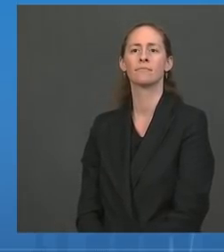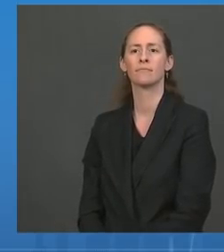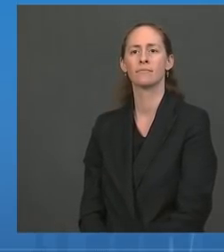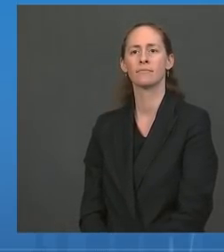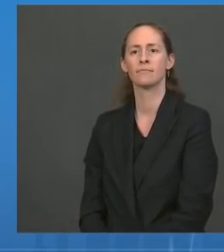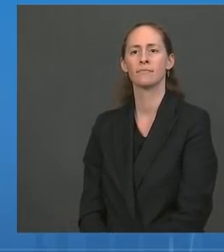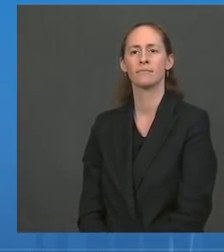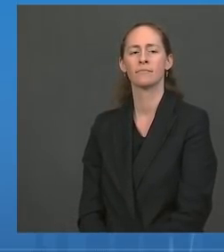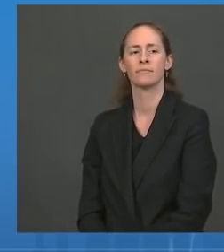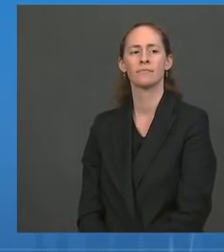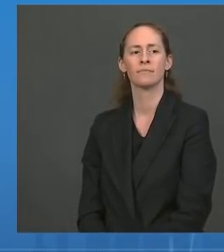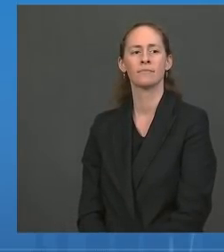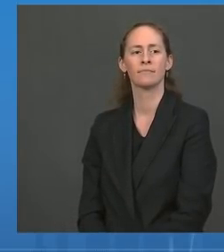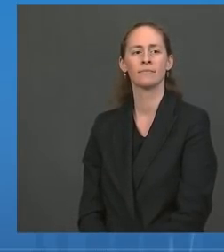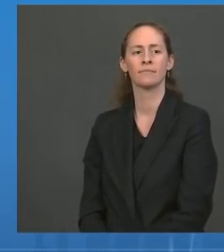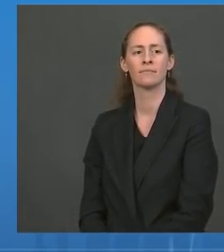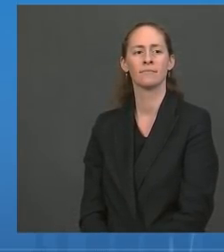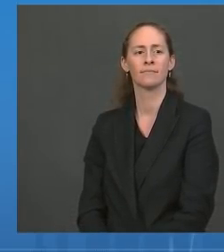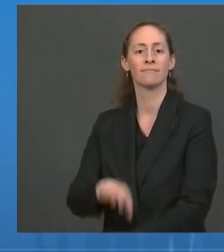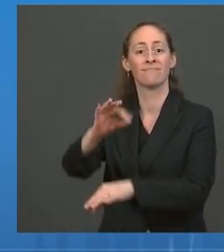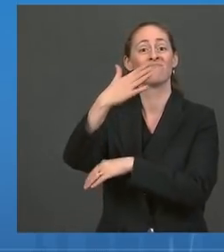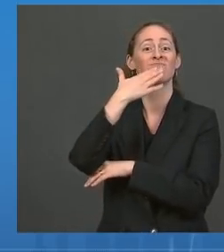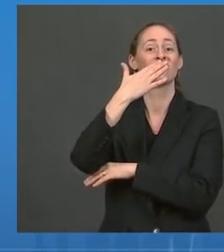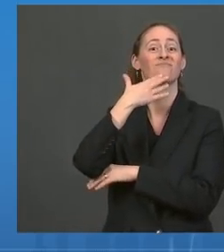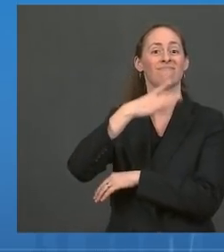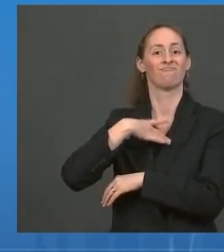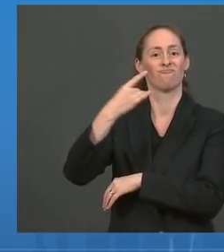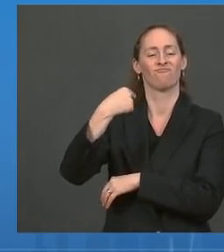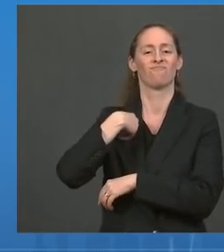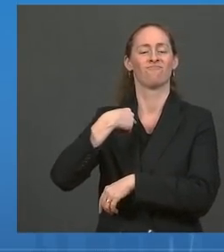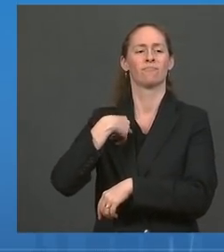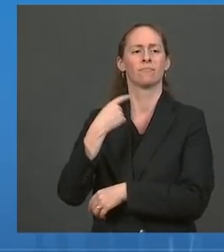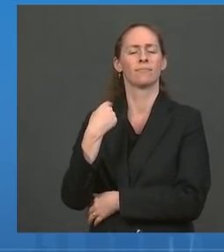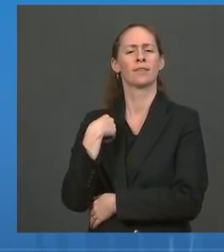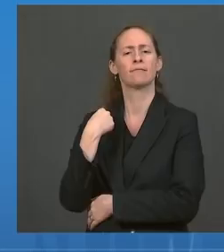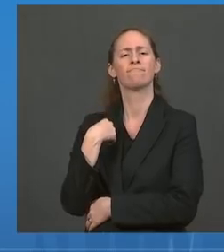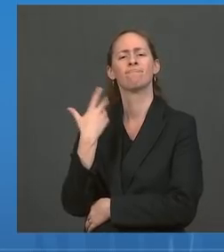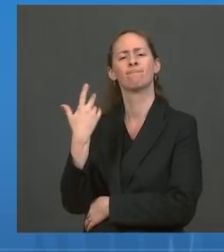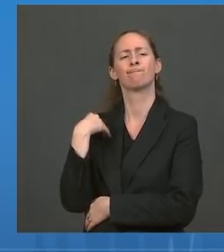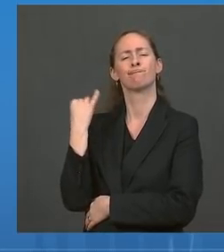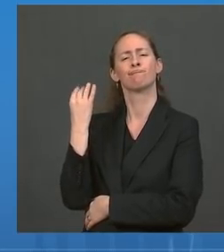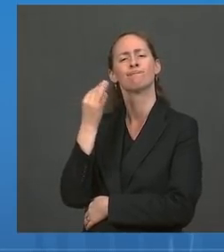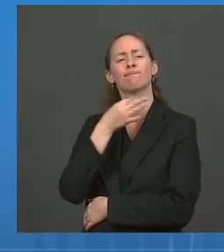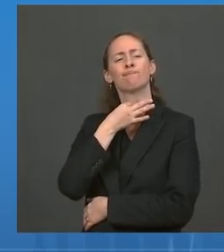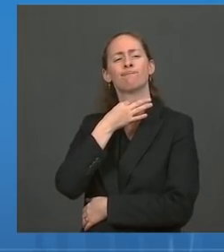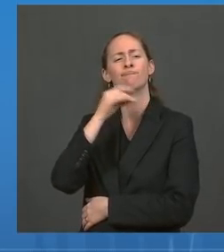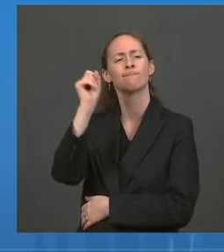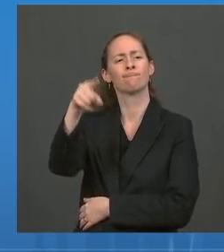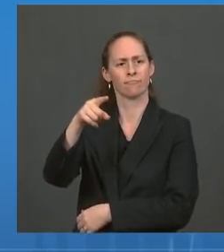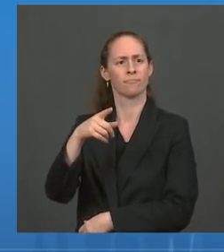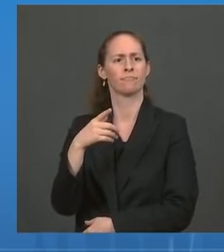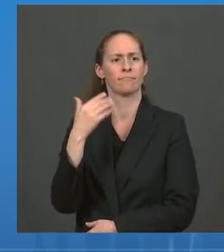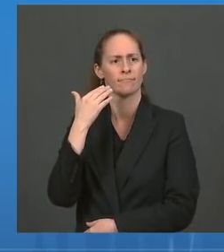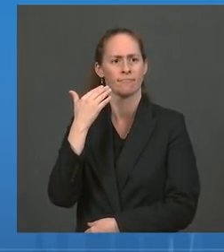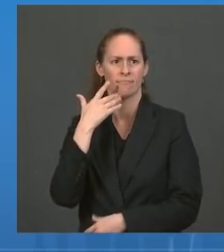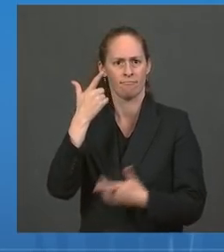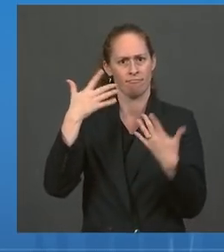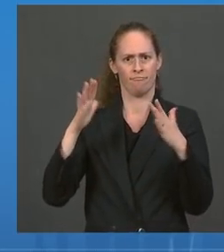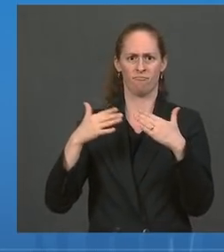The Press: Thank you so much for taking my question. I am wondering -- you've been very public about planning to roll out boosters,